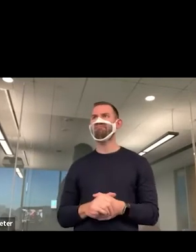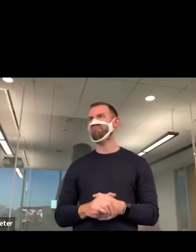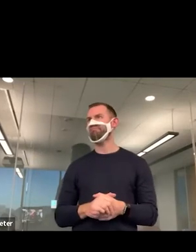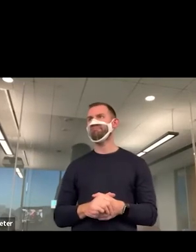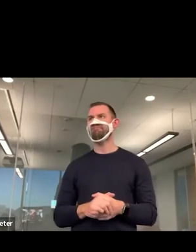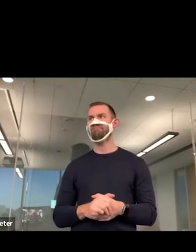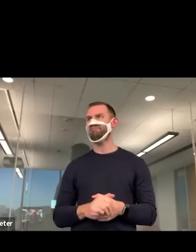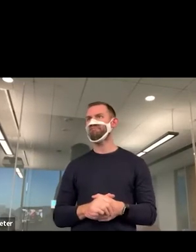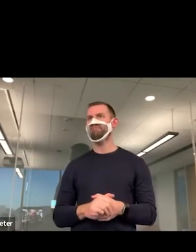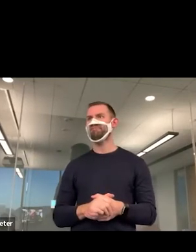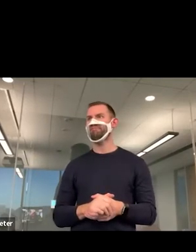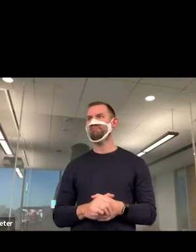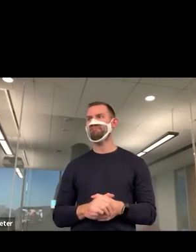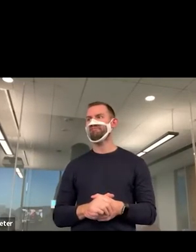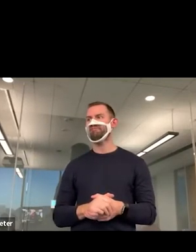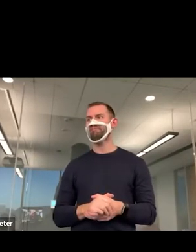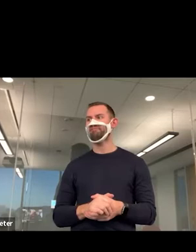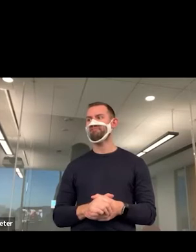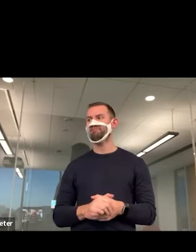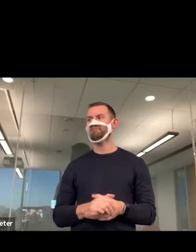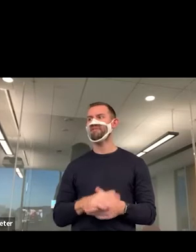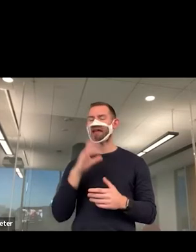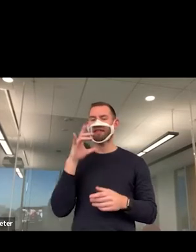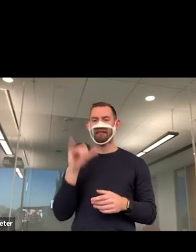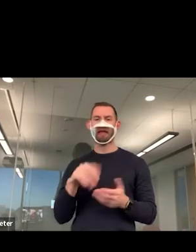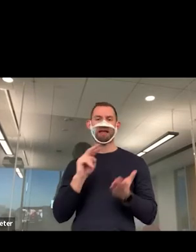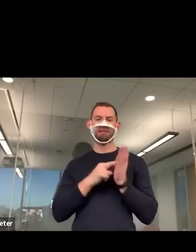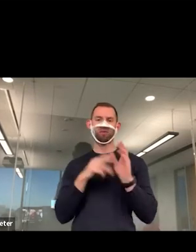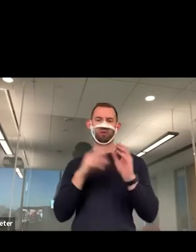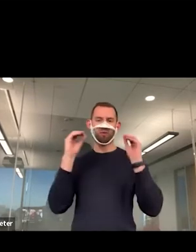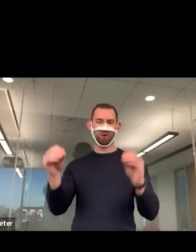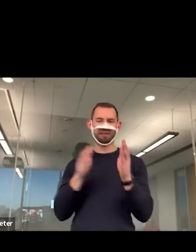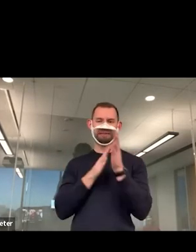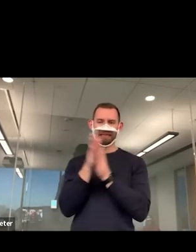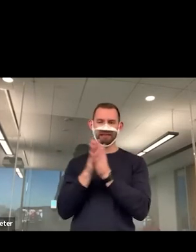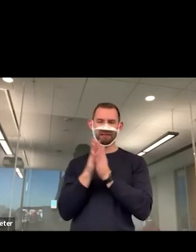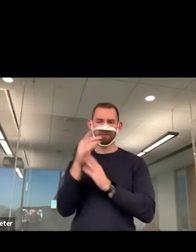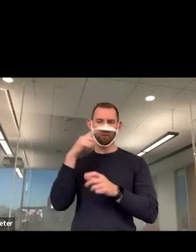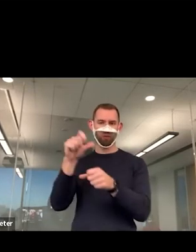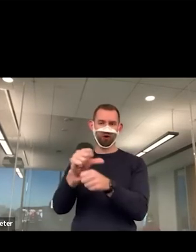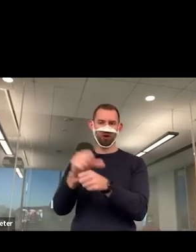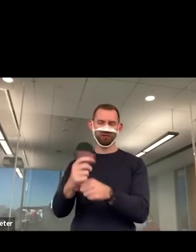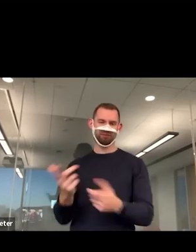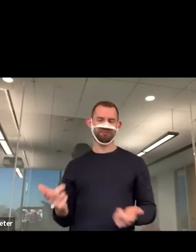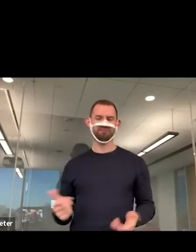this is a disincentive to work what we've done to people with disabilities in this country so the